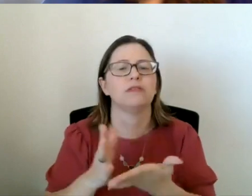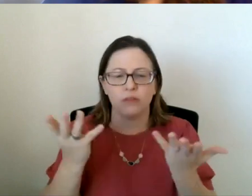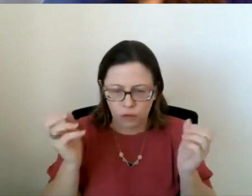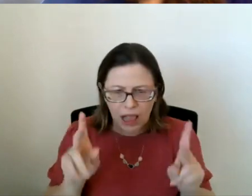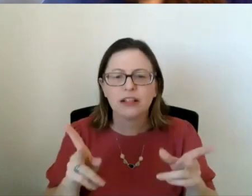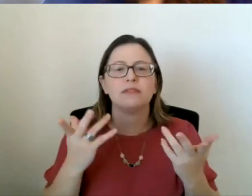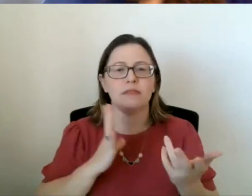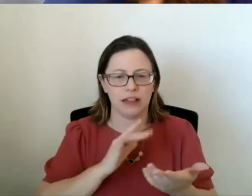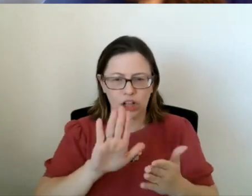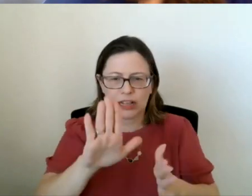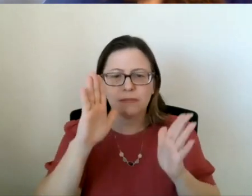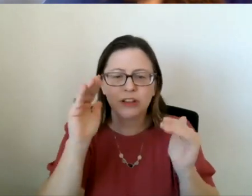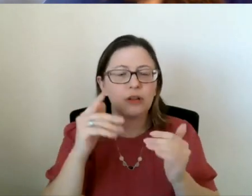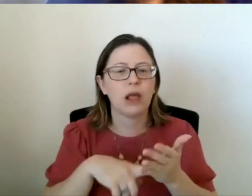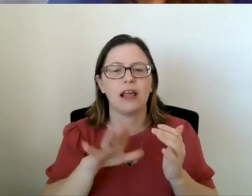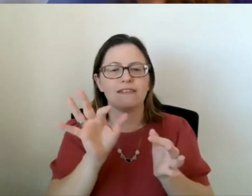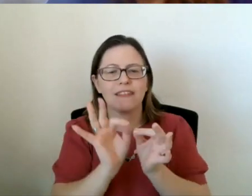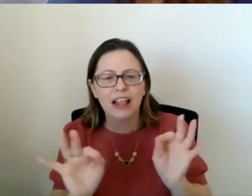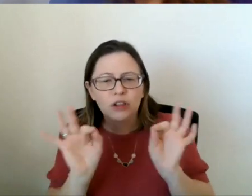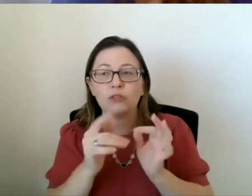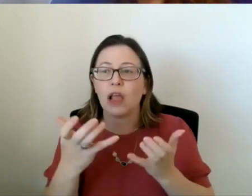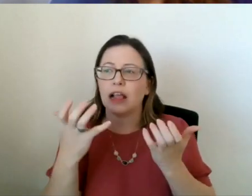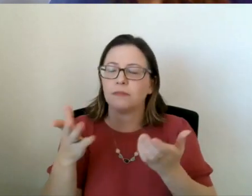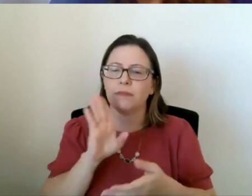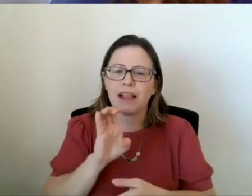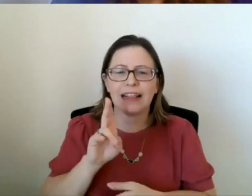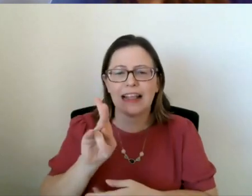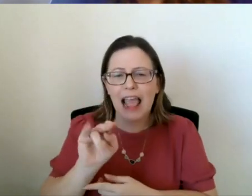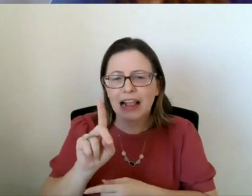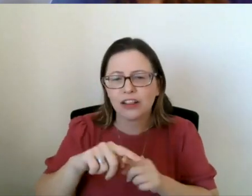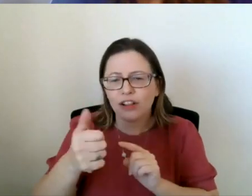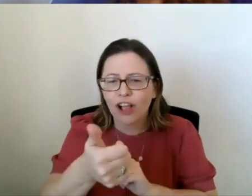what we want. We want our children to do well in school and have high expectations for them